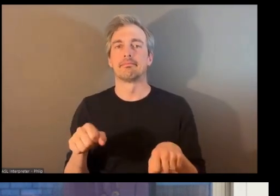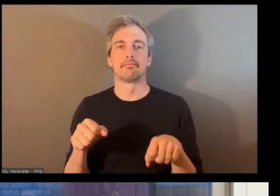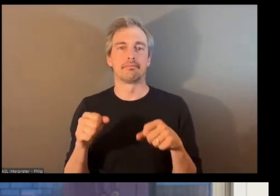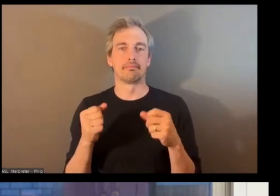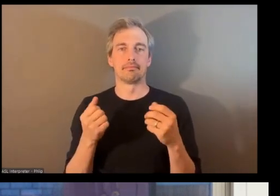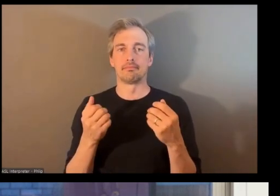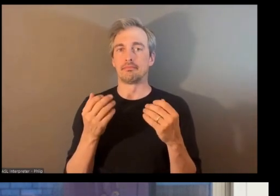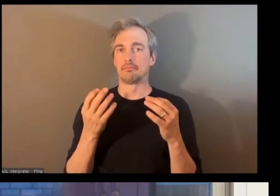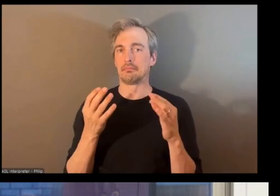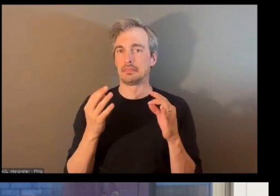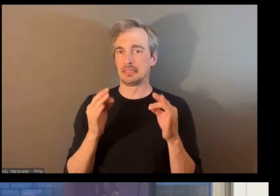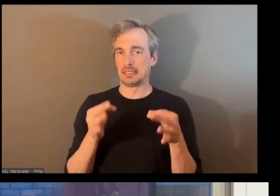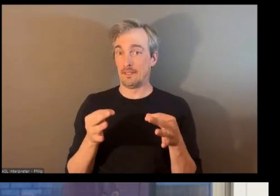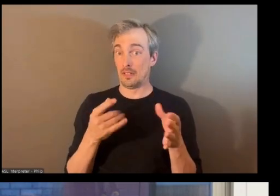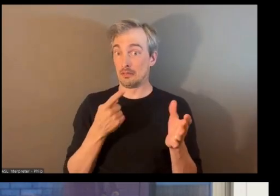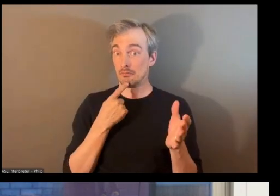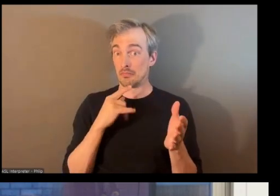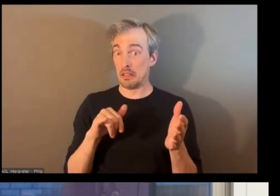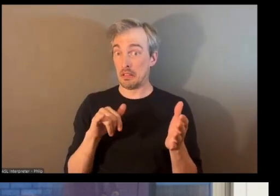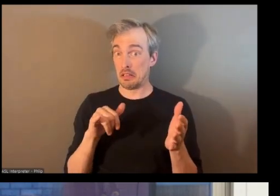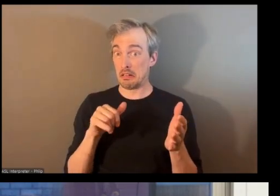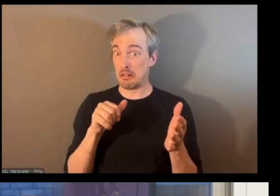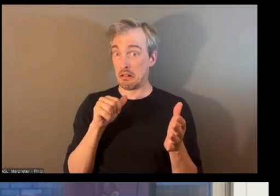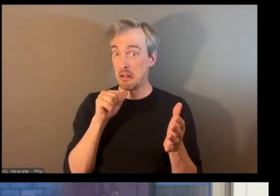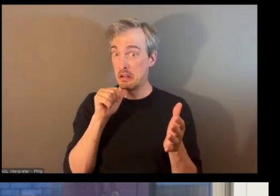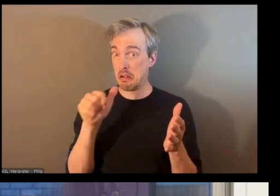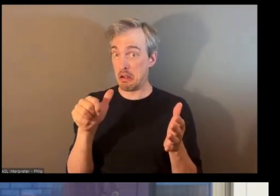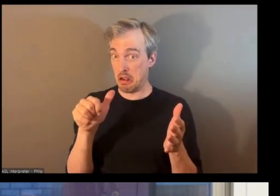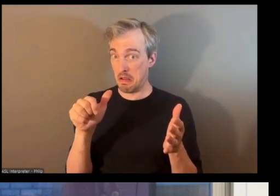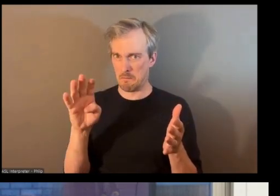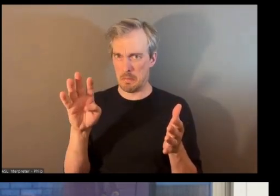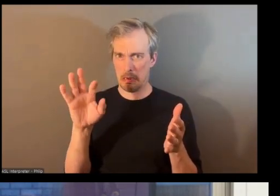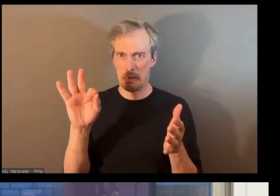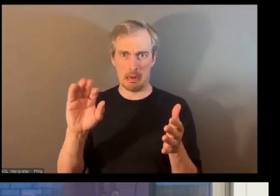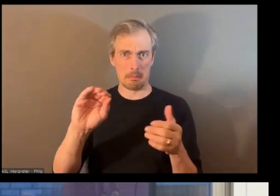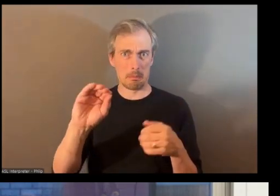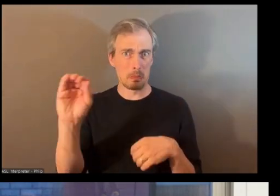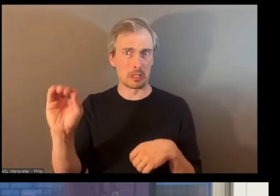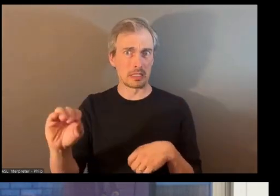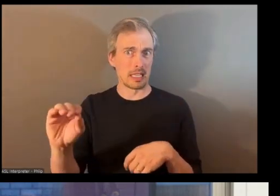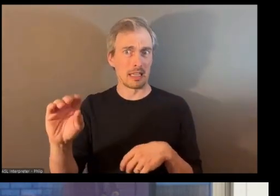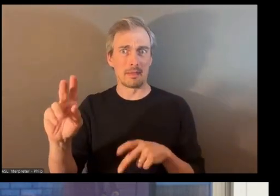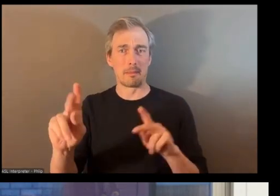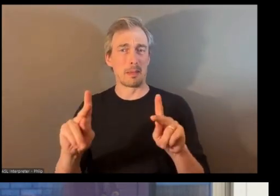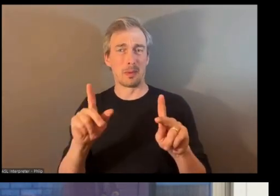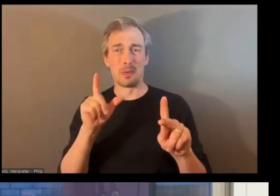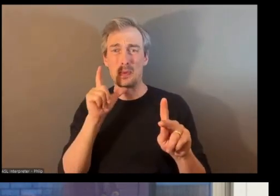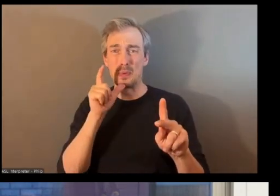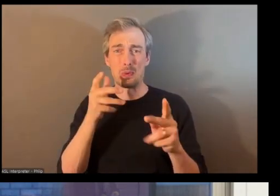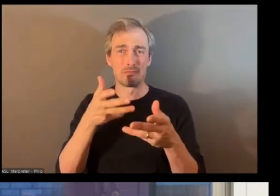interacting with a digital product have English as their main language.